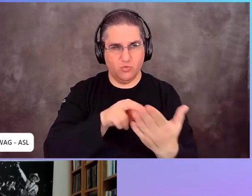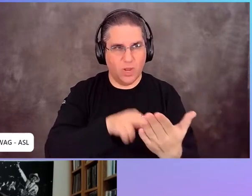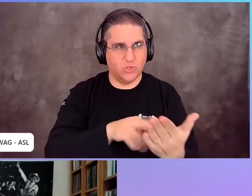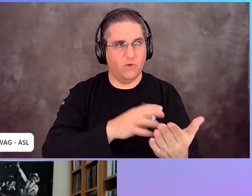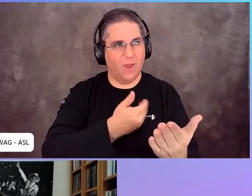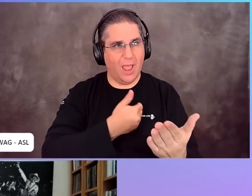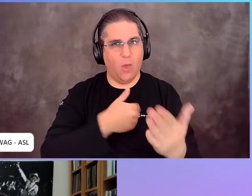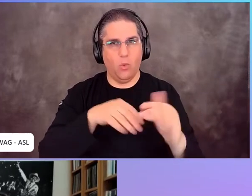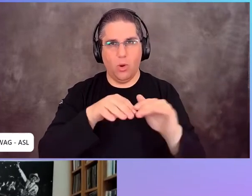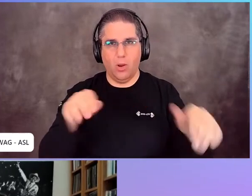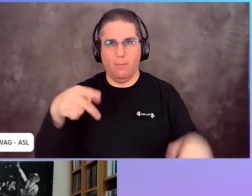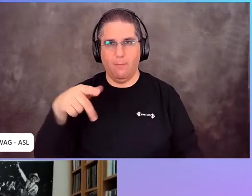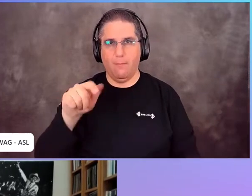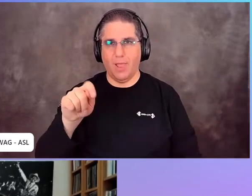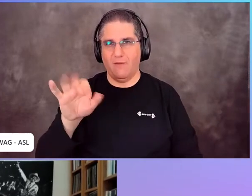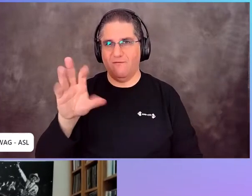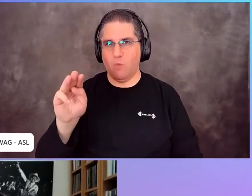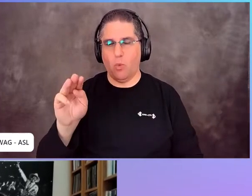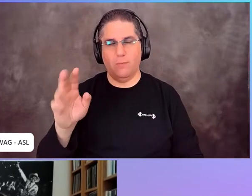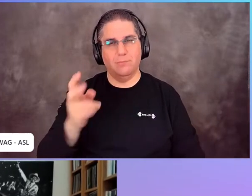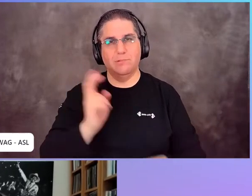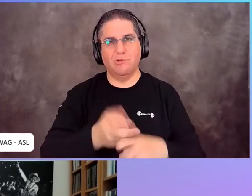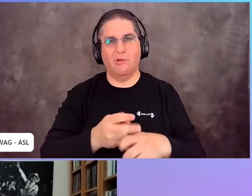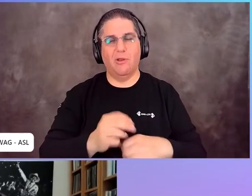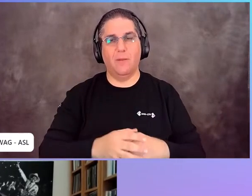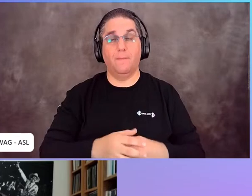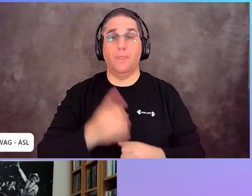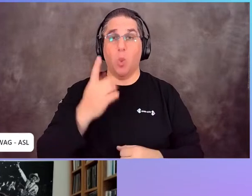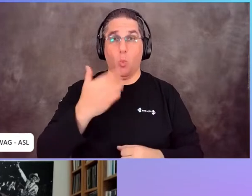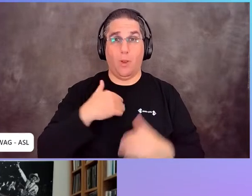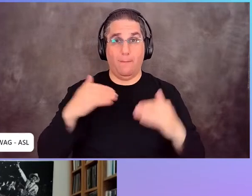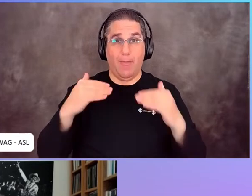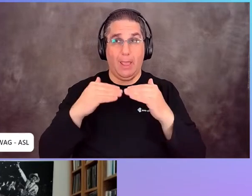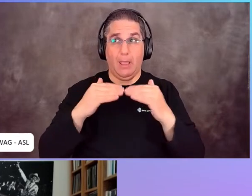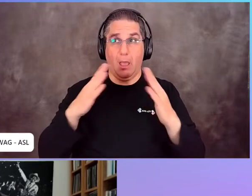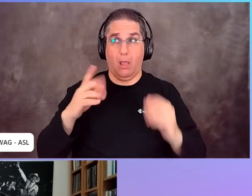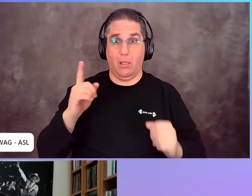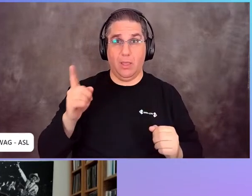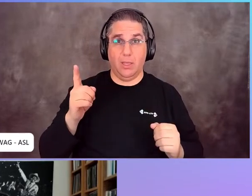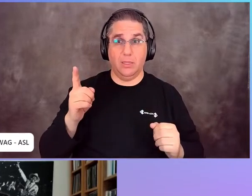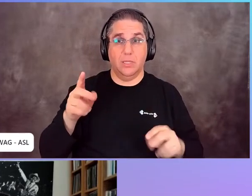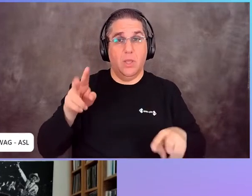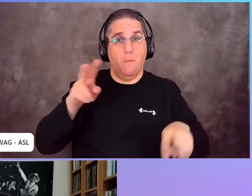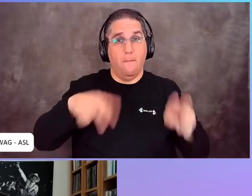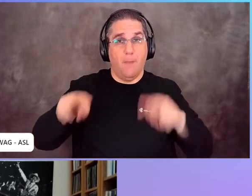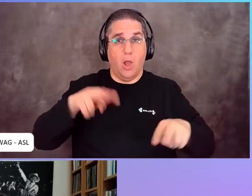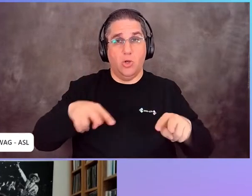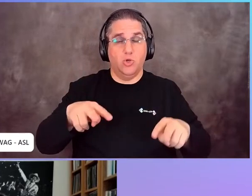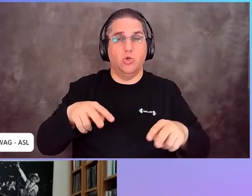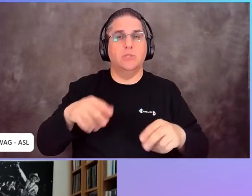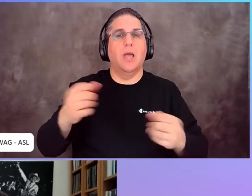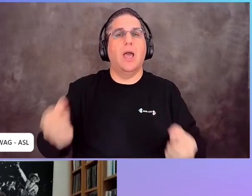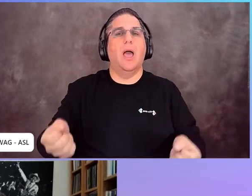as really quite burdensome. Taken a lot of time to reach out and get them engaged and get them